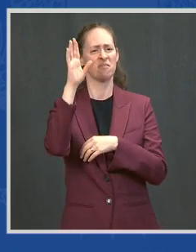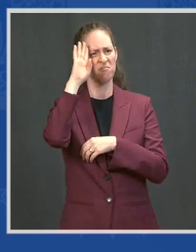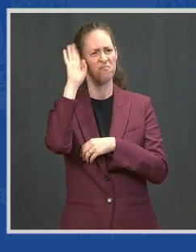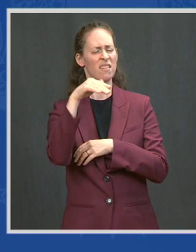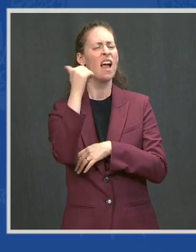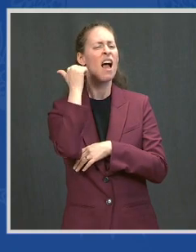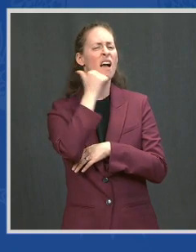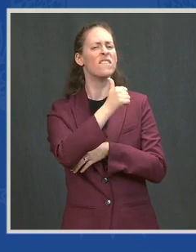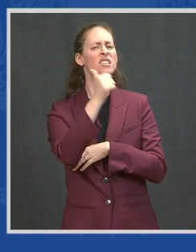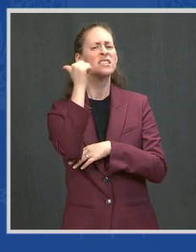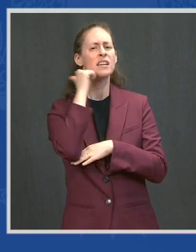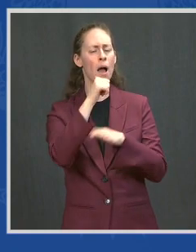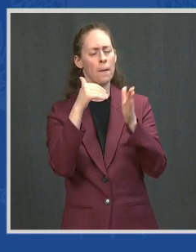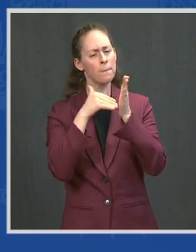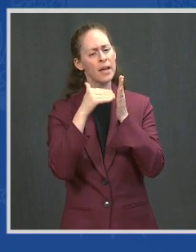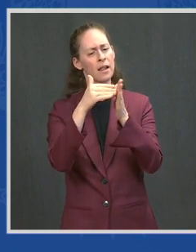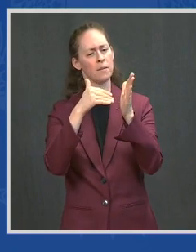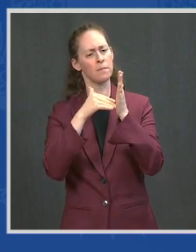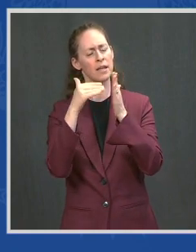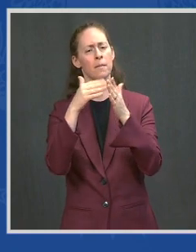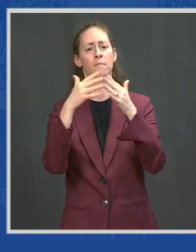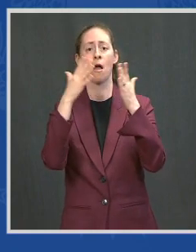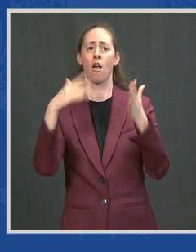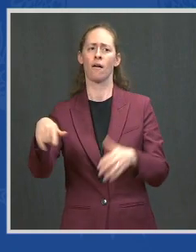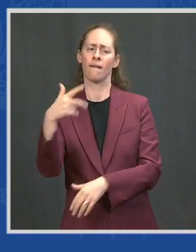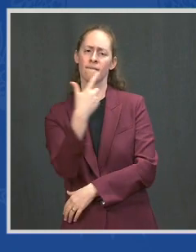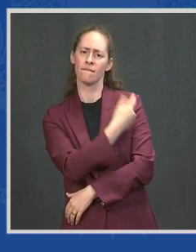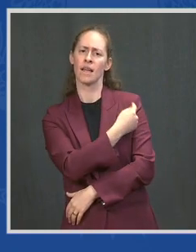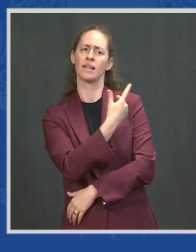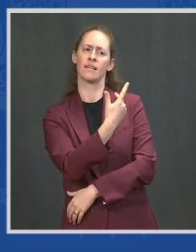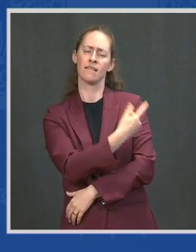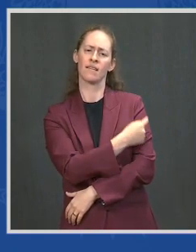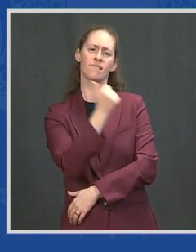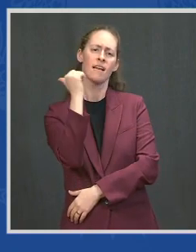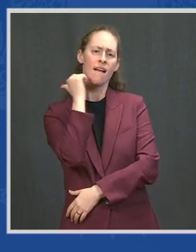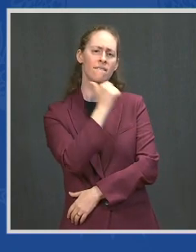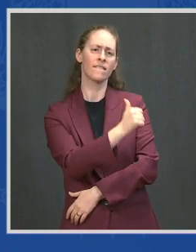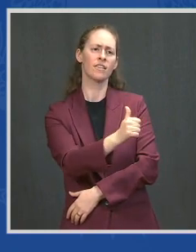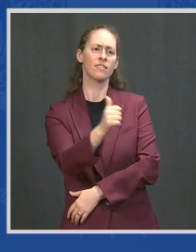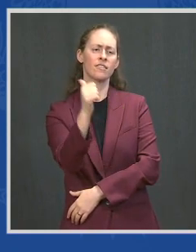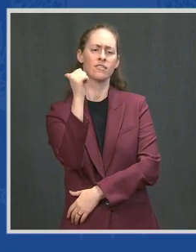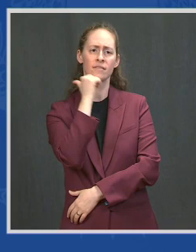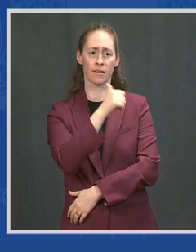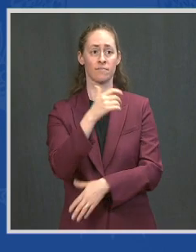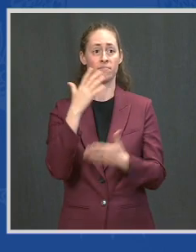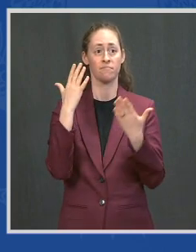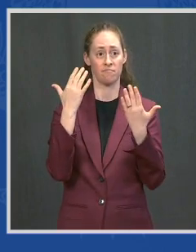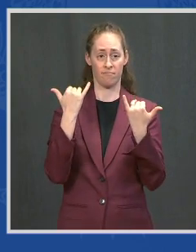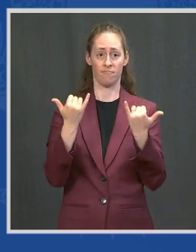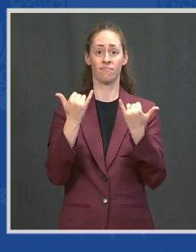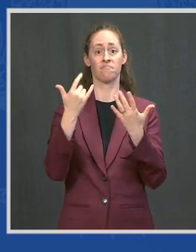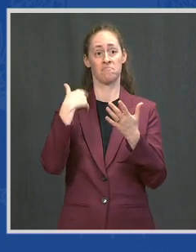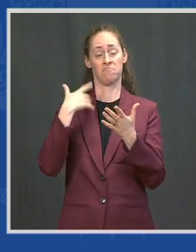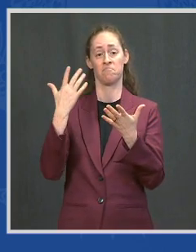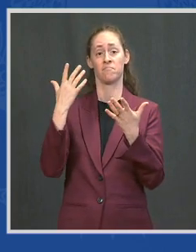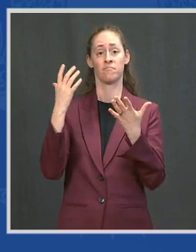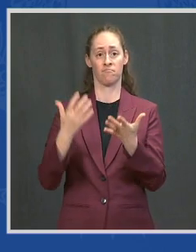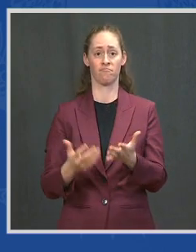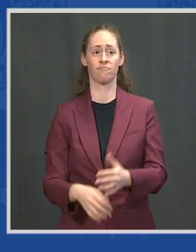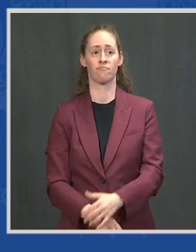one out of every 10 adult Americans got a shot, but soon will have reached the adults who are most eager to get vaccinated.